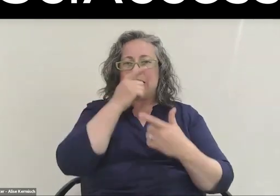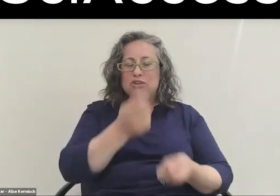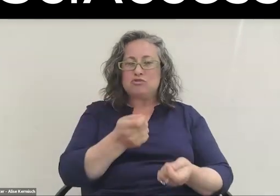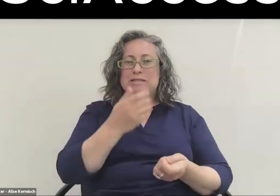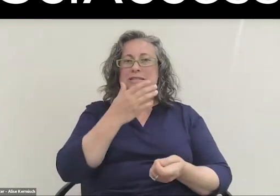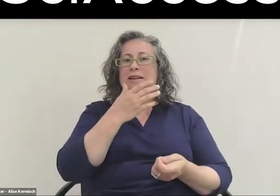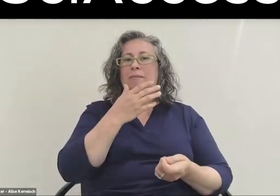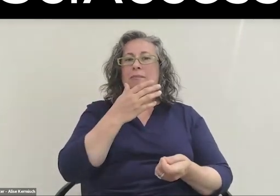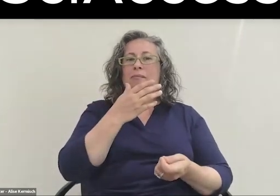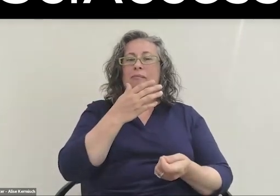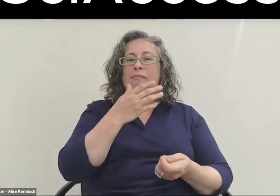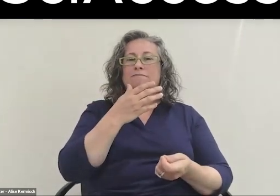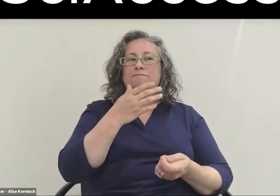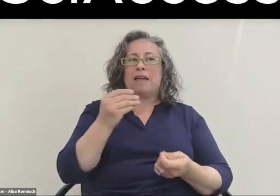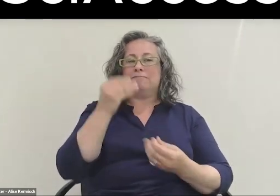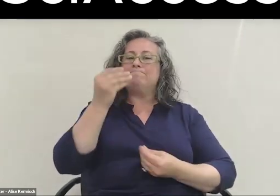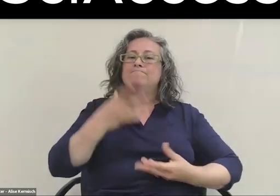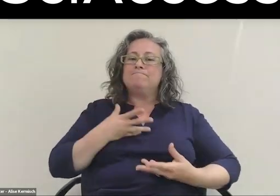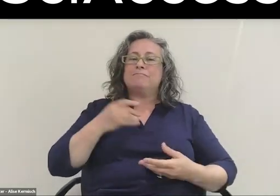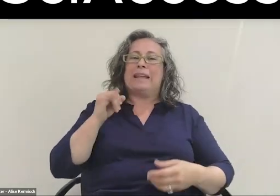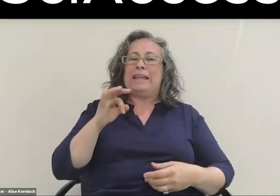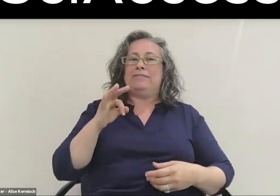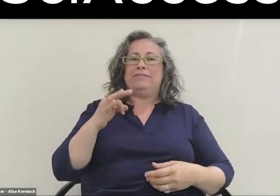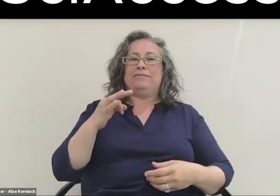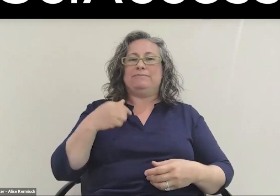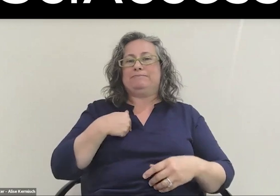and let me know if I have time